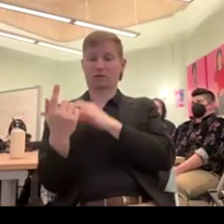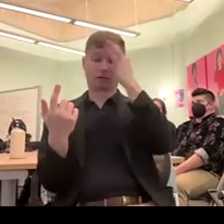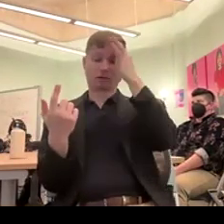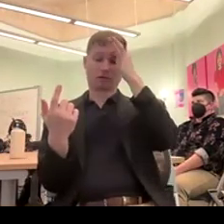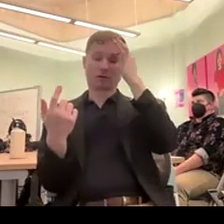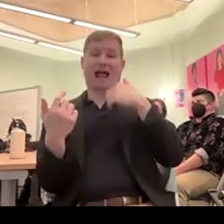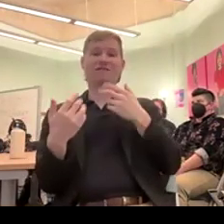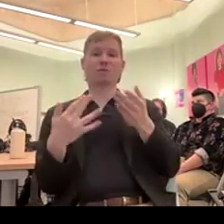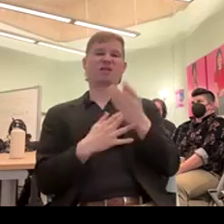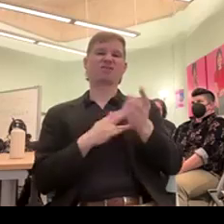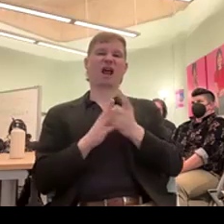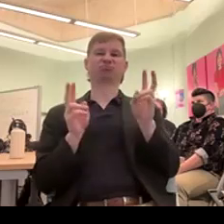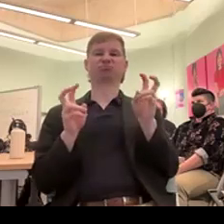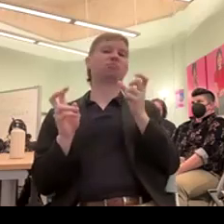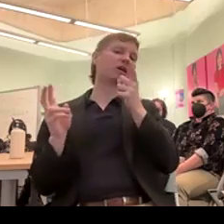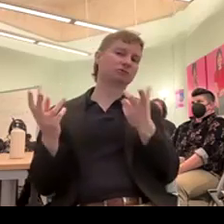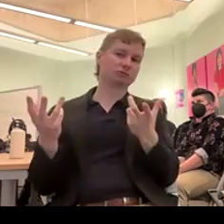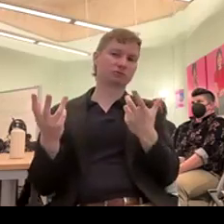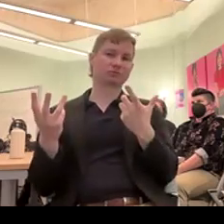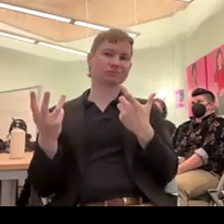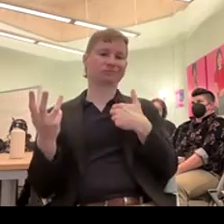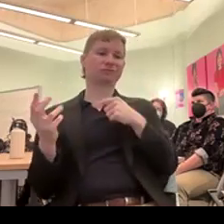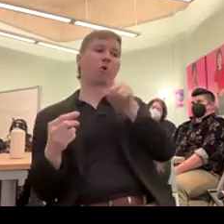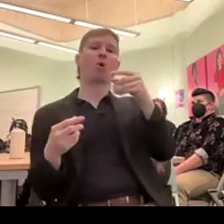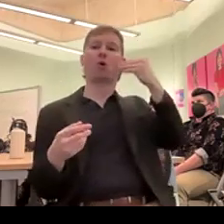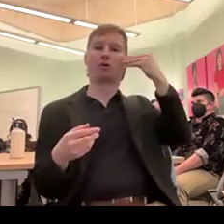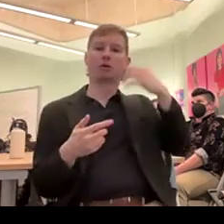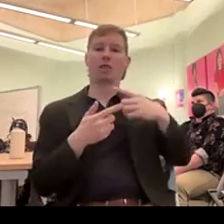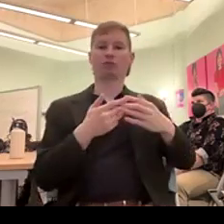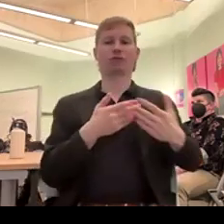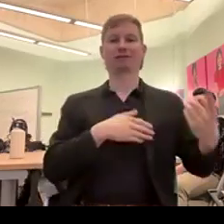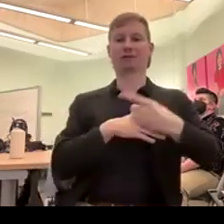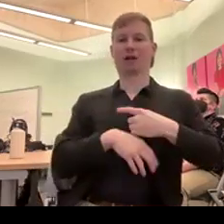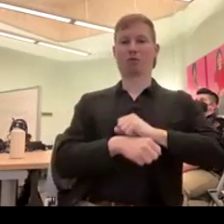9 to 1 in-person and then I have an hour break that's considered my lunch as well, where I